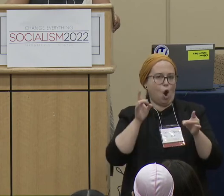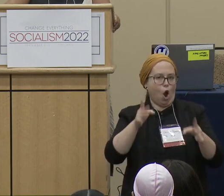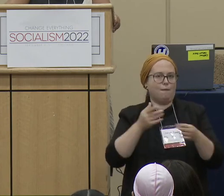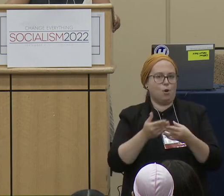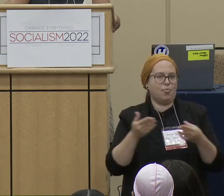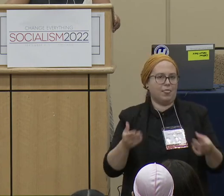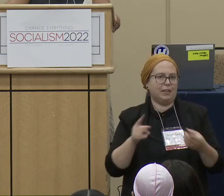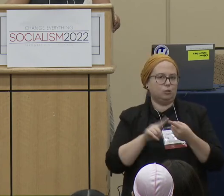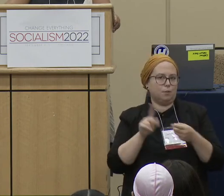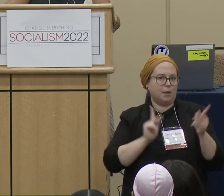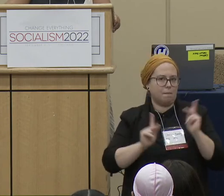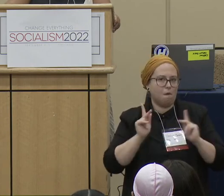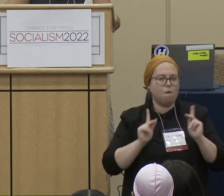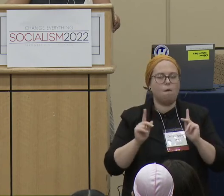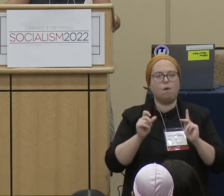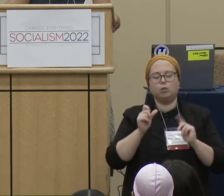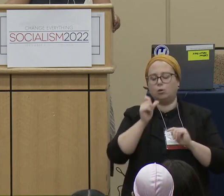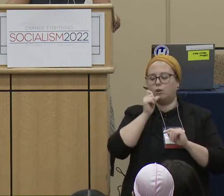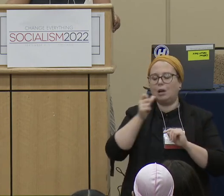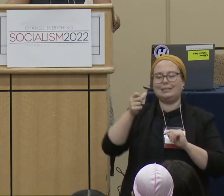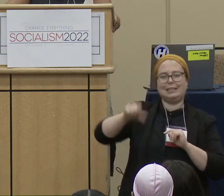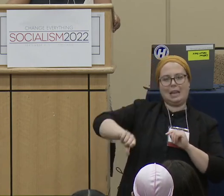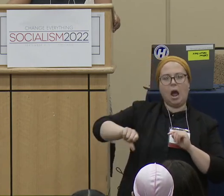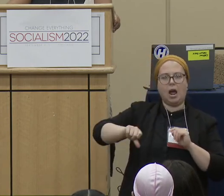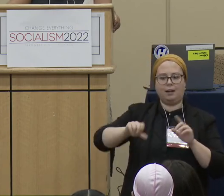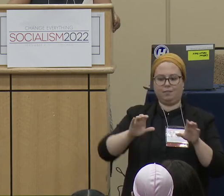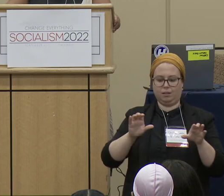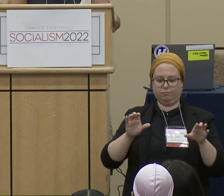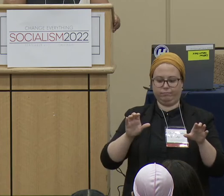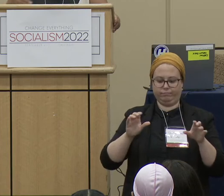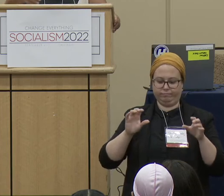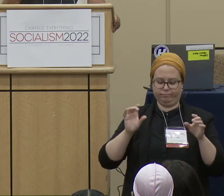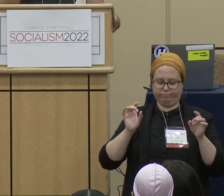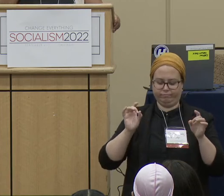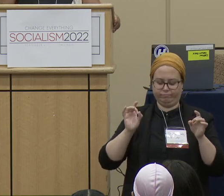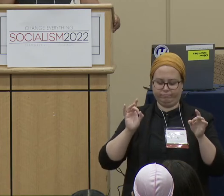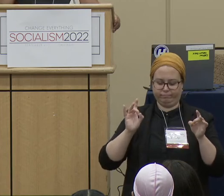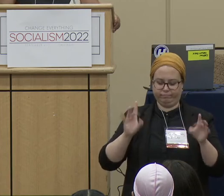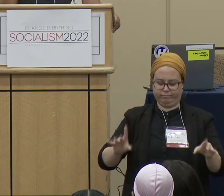students will tell they've done horrible things to people. So,